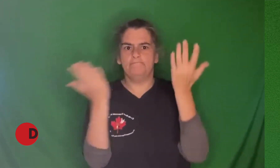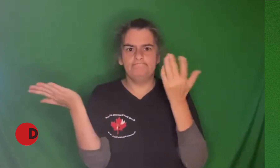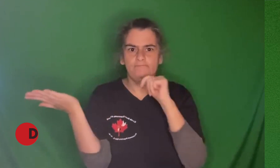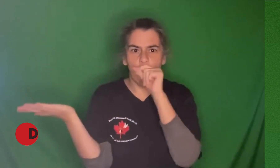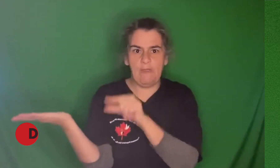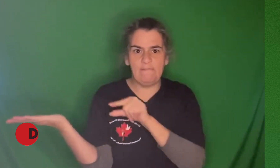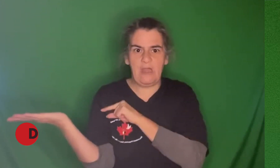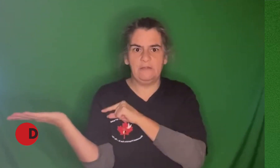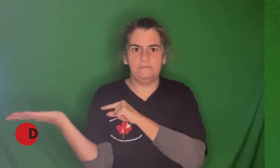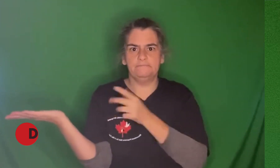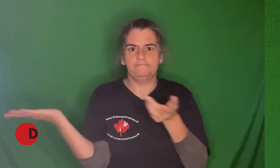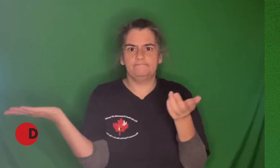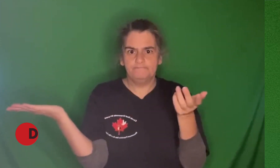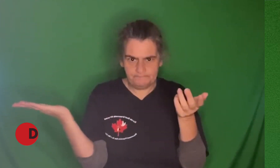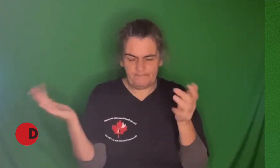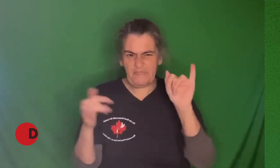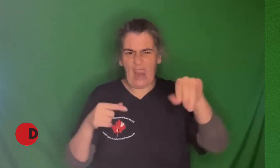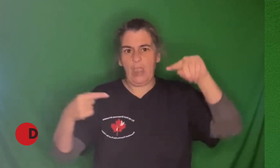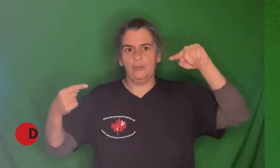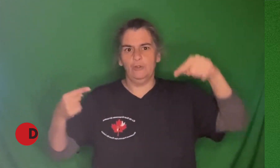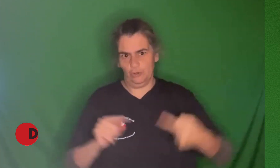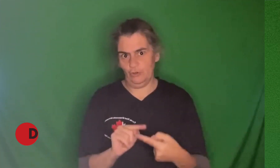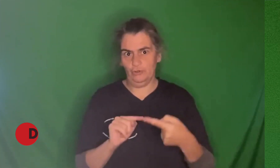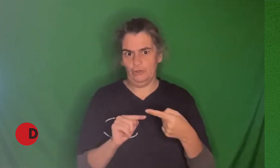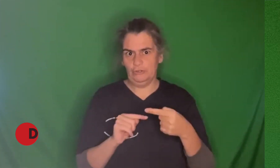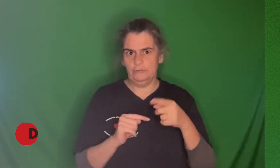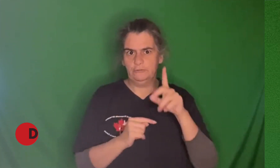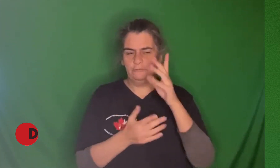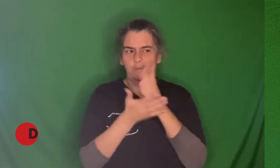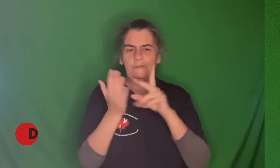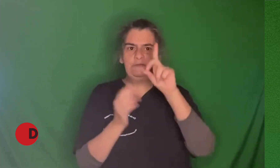and disqualifies them. These restrictions prevent persons